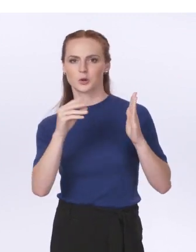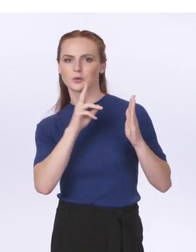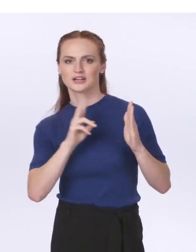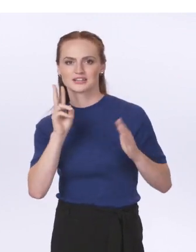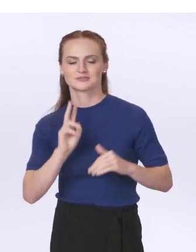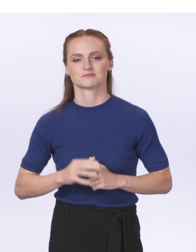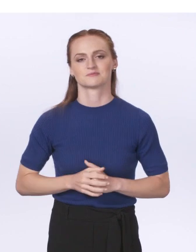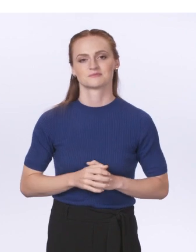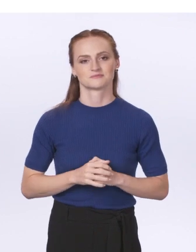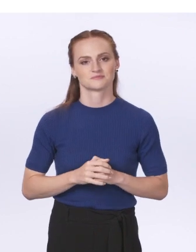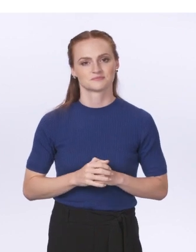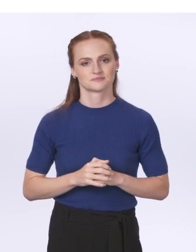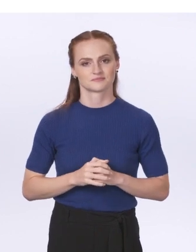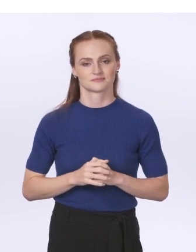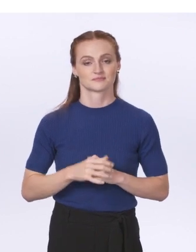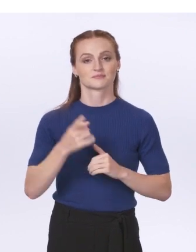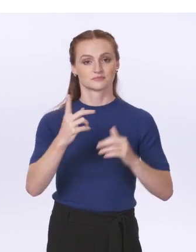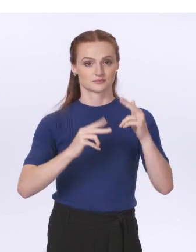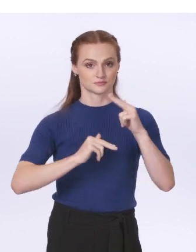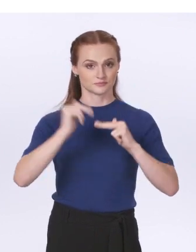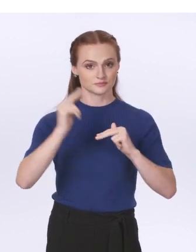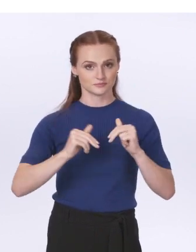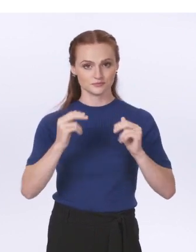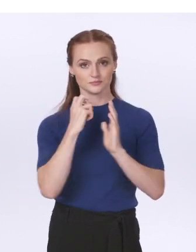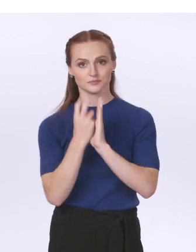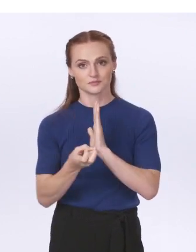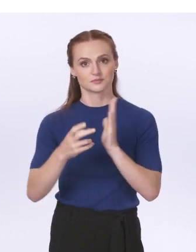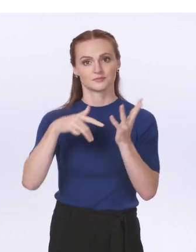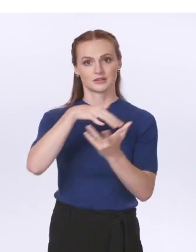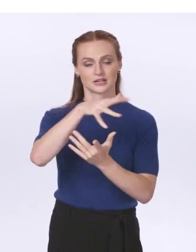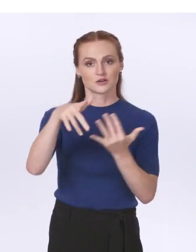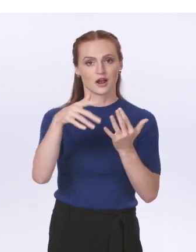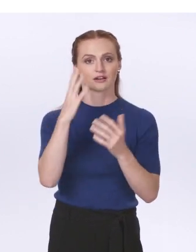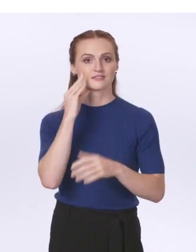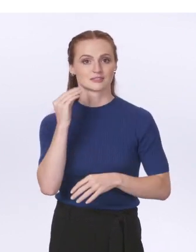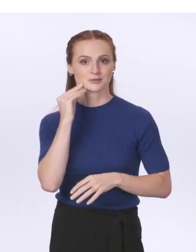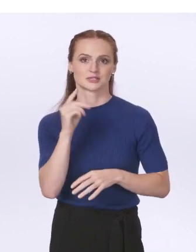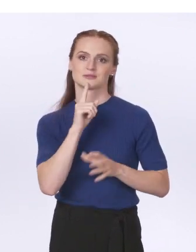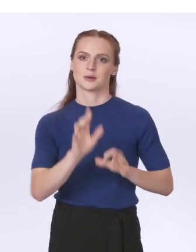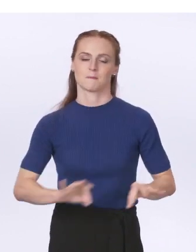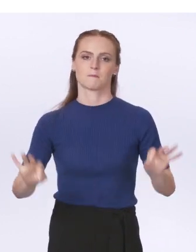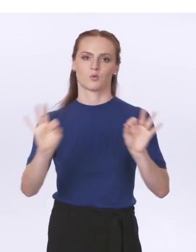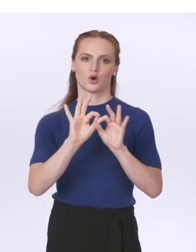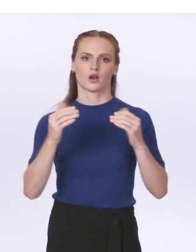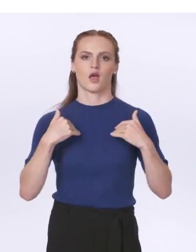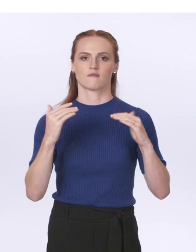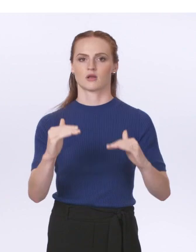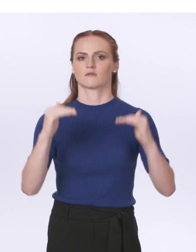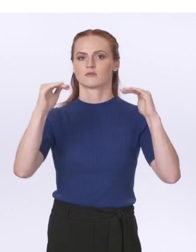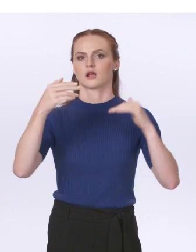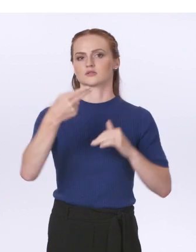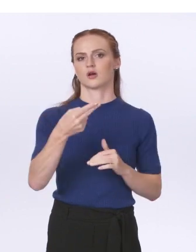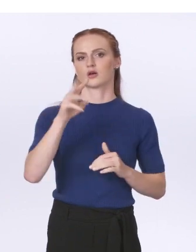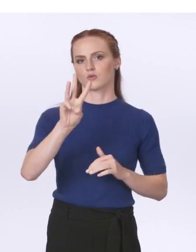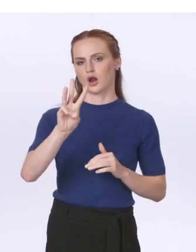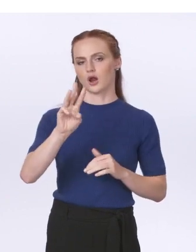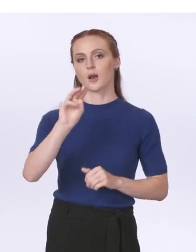To build immersive interactive experiences, it’s important to have advanced hardware. With Meta Quest 3,